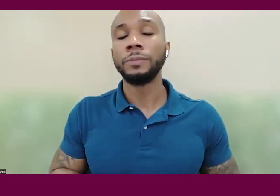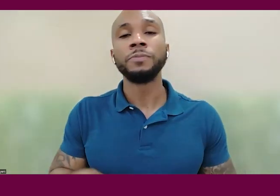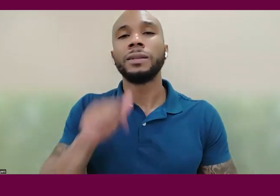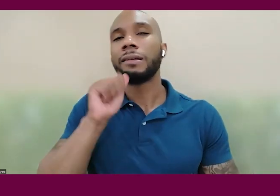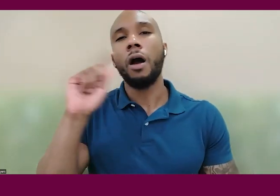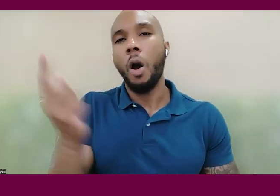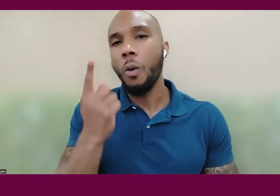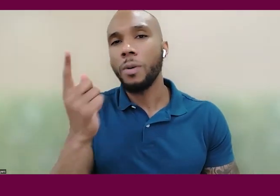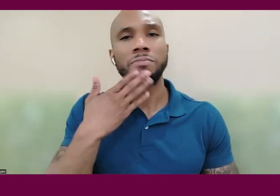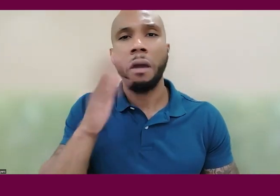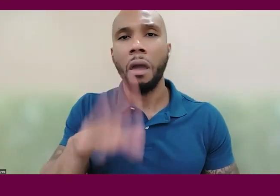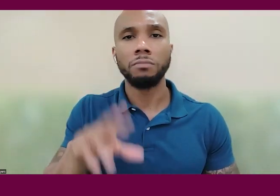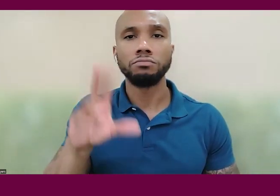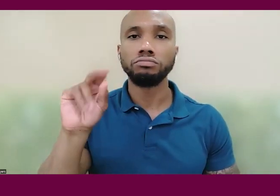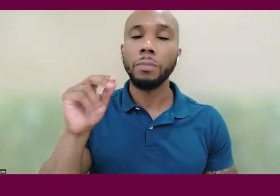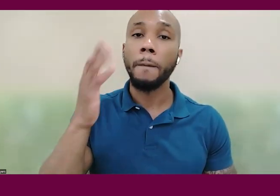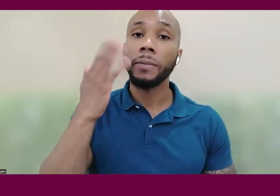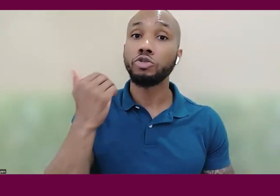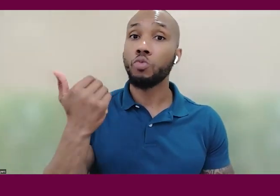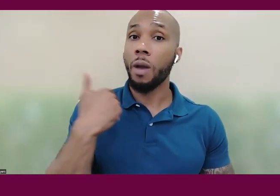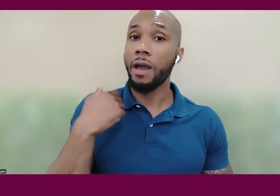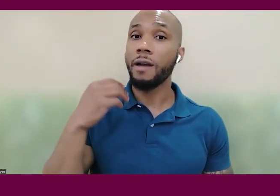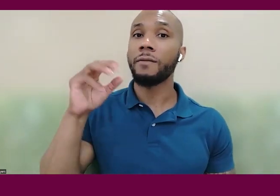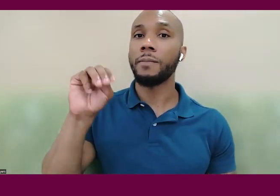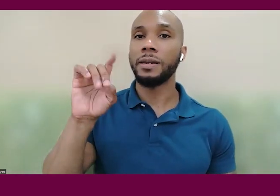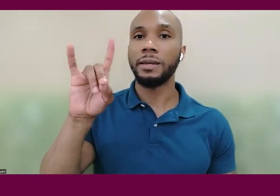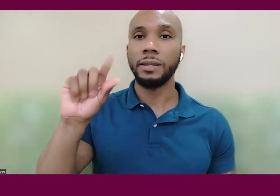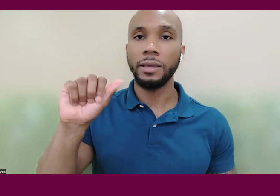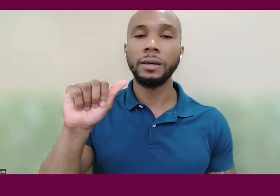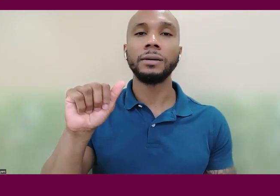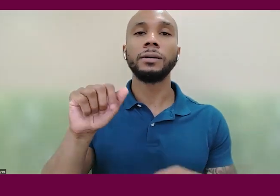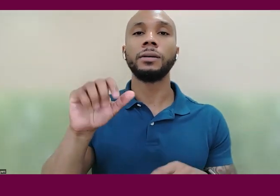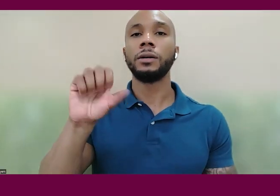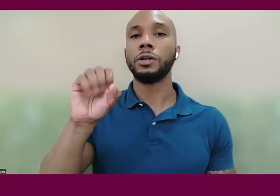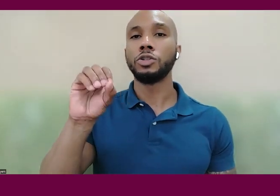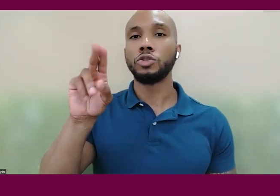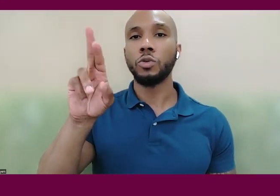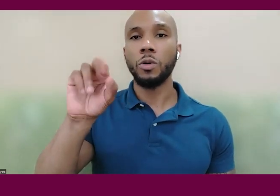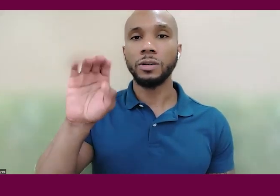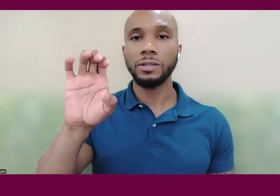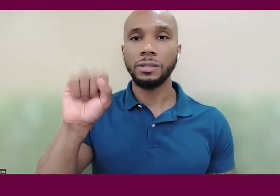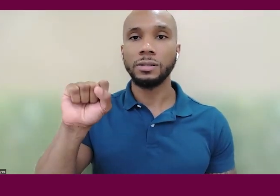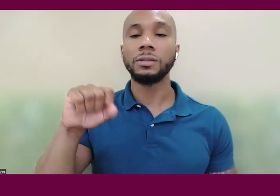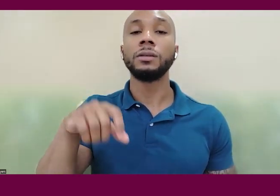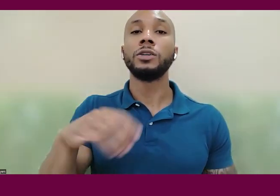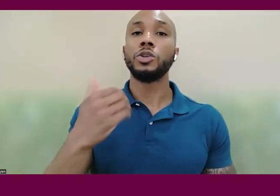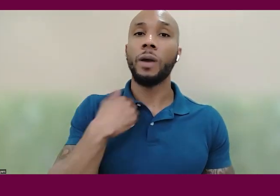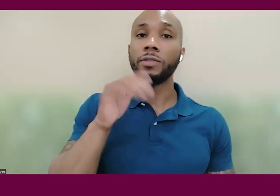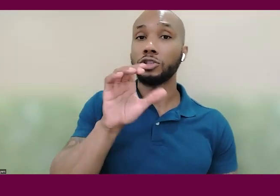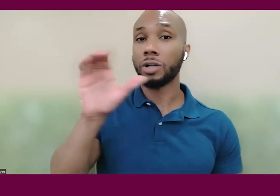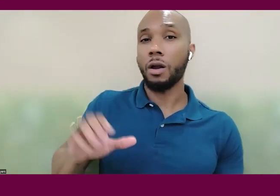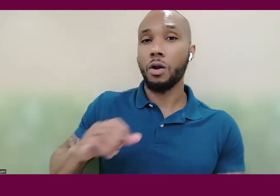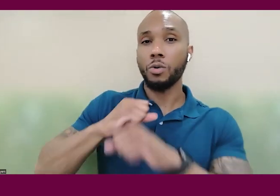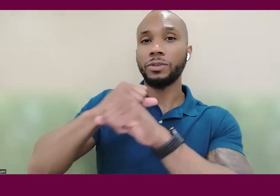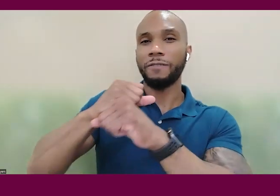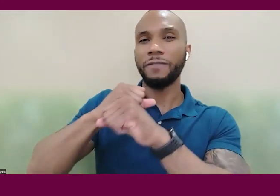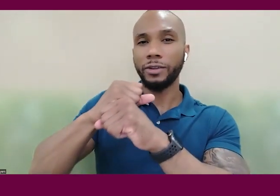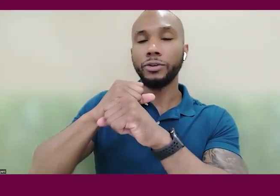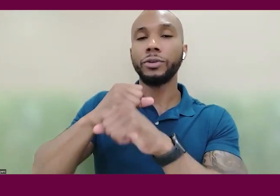That's not always a bad thing because you have media sources. You have the Chicago Defender.